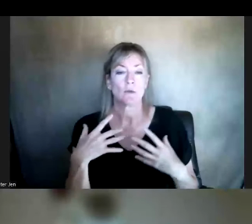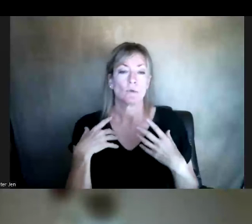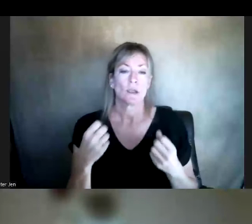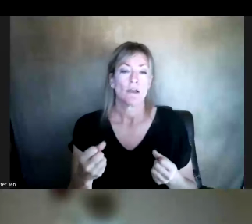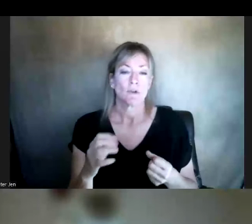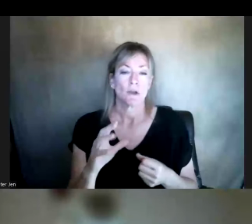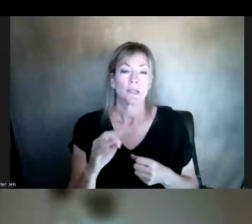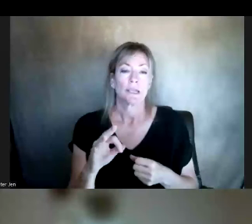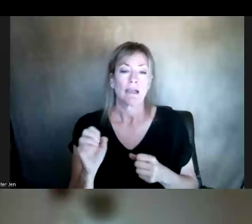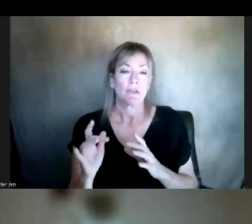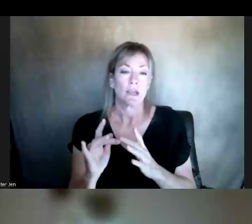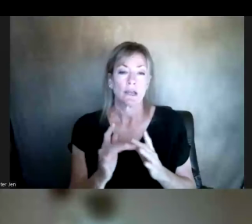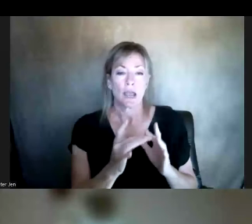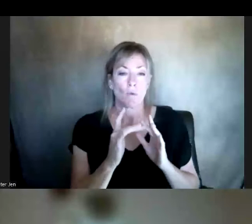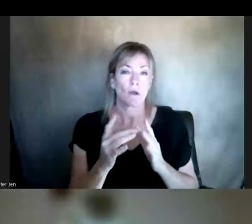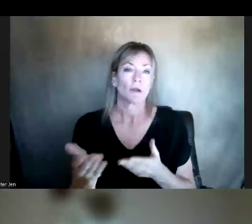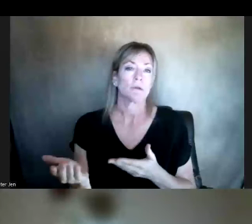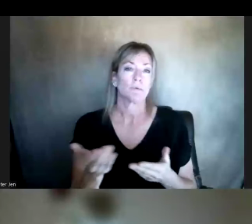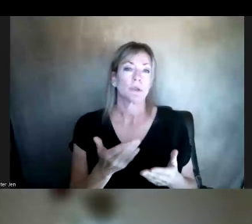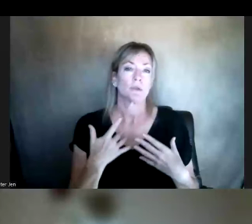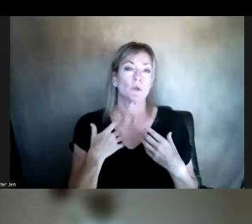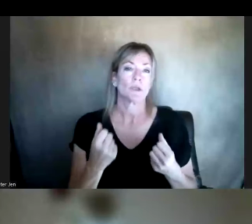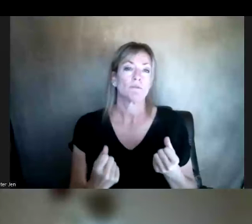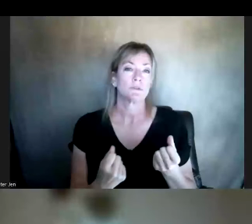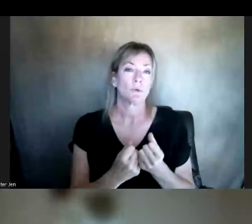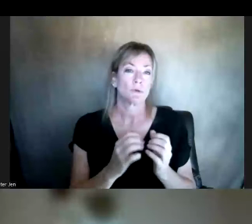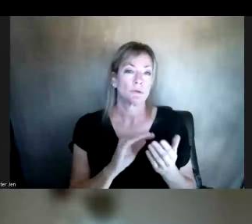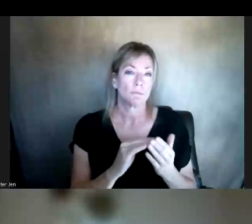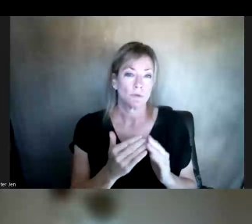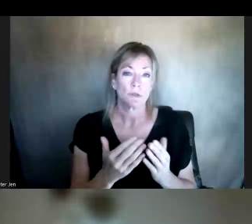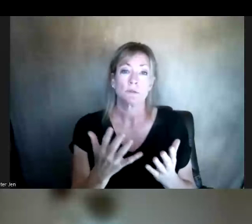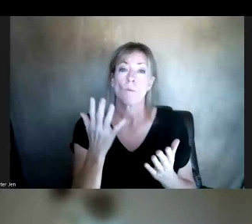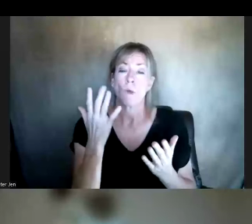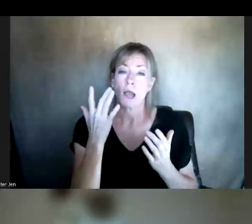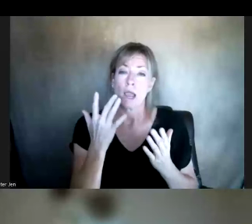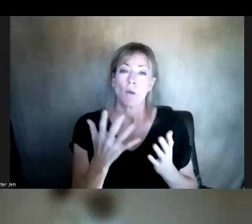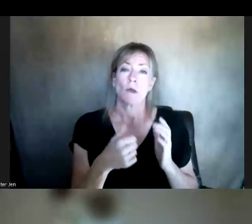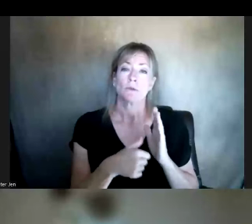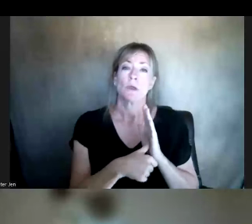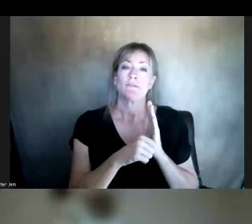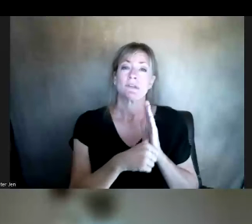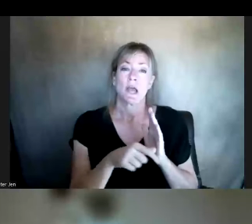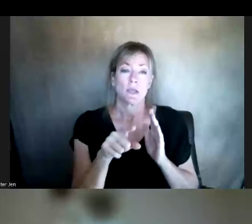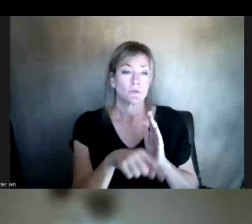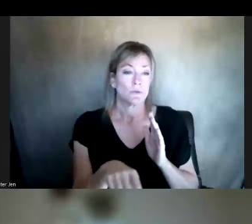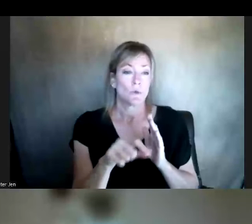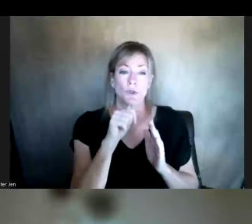NETWORK AND BRINGING RECOVERY SUPPORT TO COMMUNITIES. I WANTED TO HIGHLIGHT THESE EVEN THOUGH THEY ARE NOT TARGETING CRISIS,